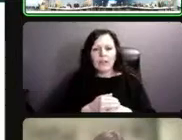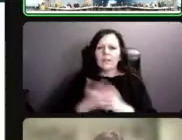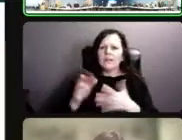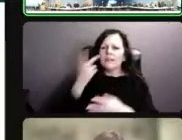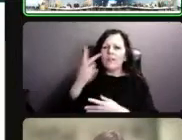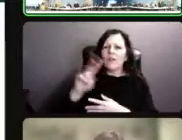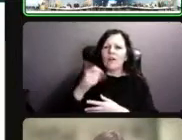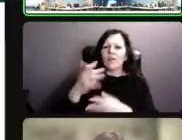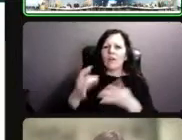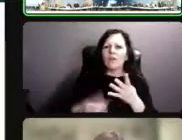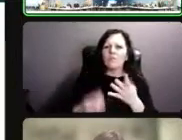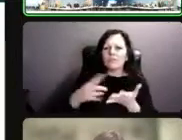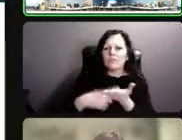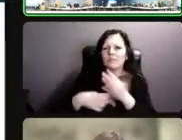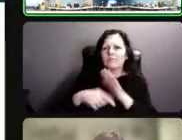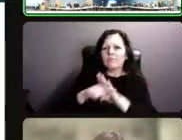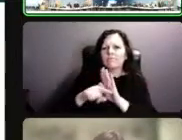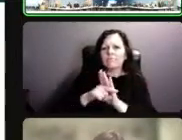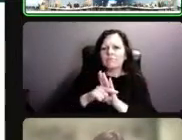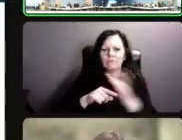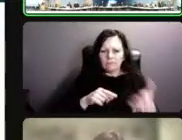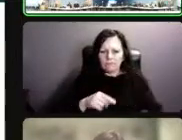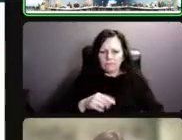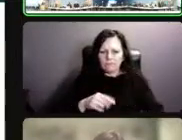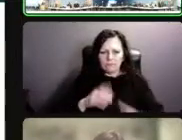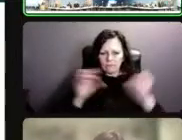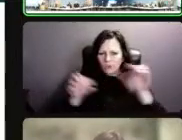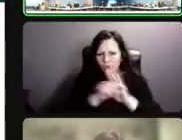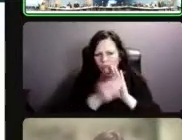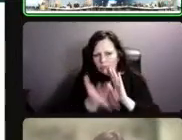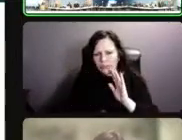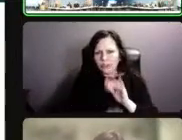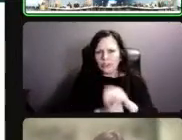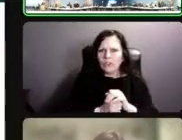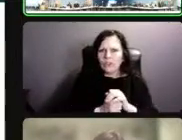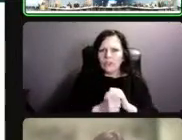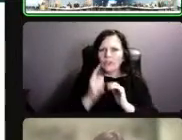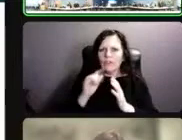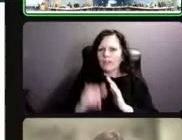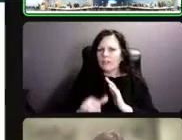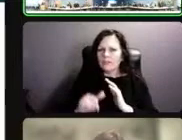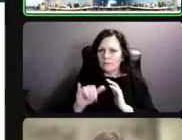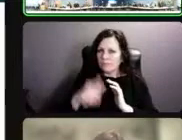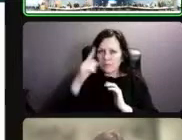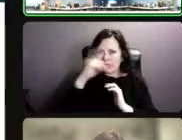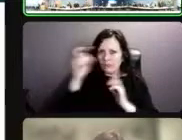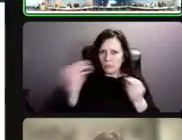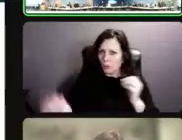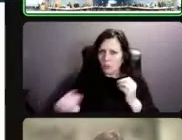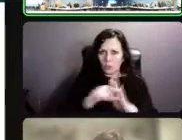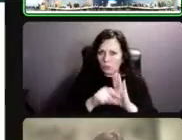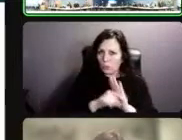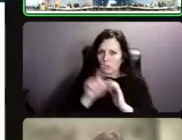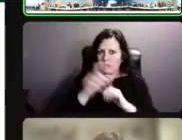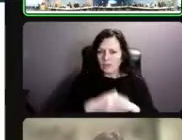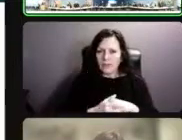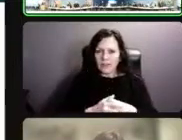VALLEY.